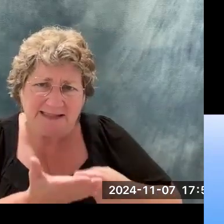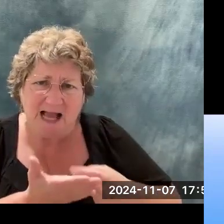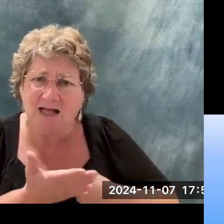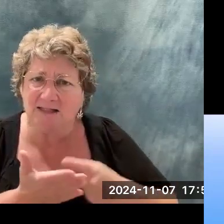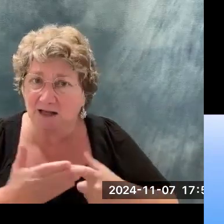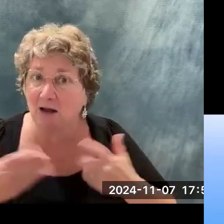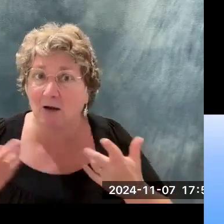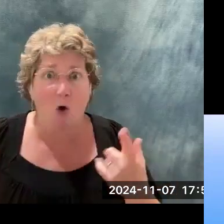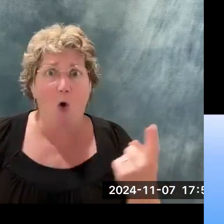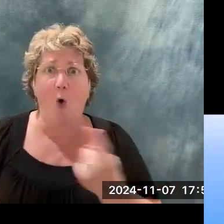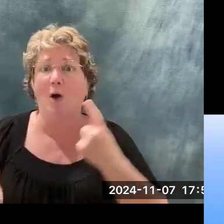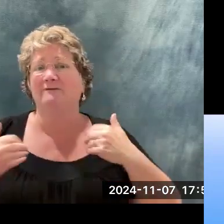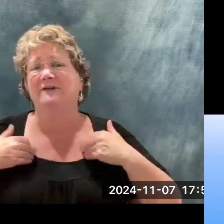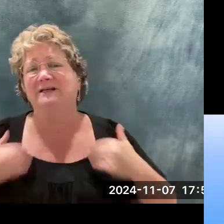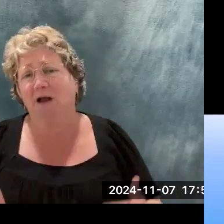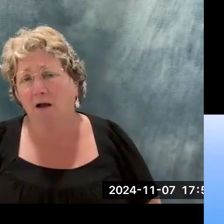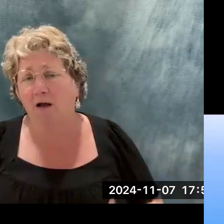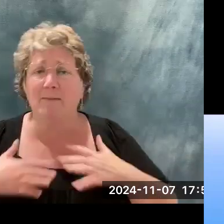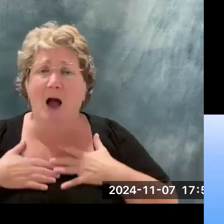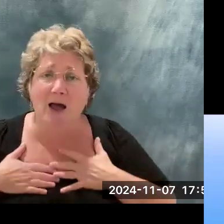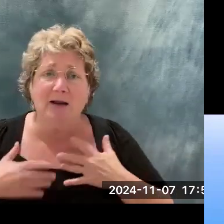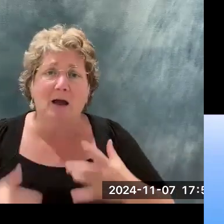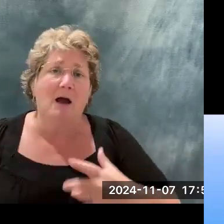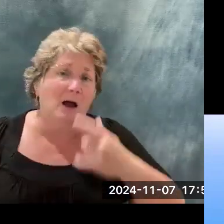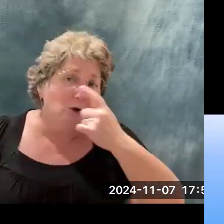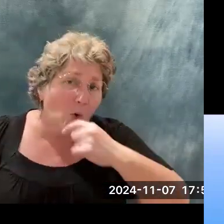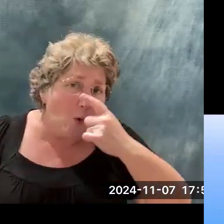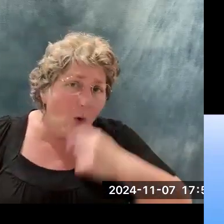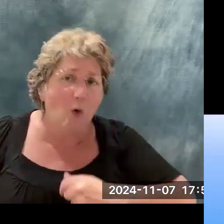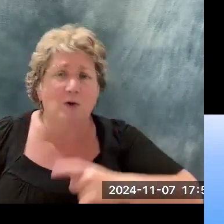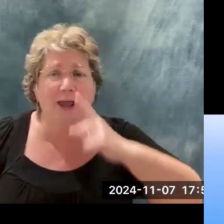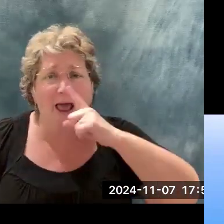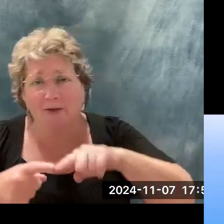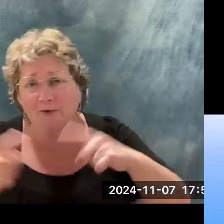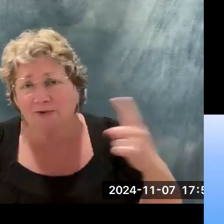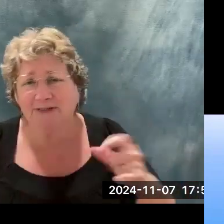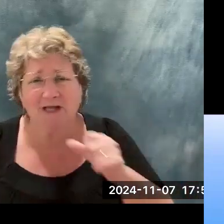Like I'm not feeling so great. Oh, I have the sniffles. I have allergies, but we don't do that